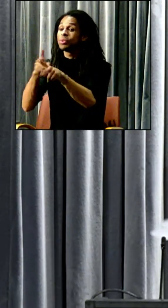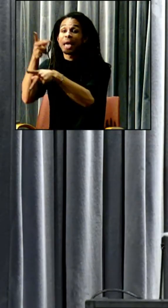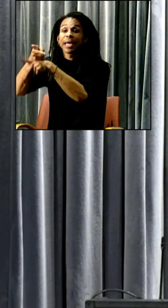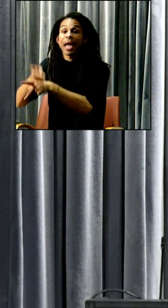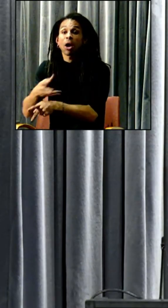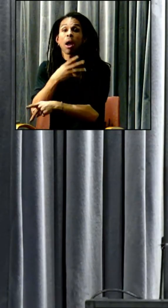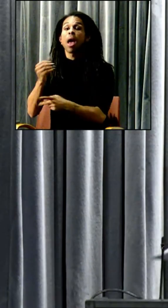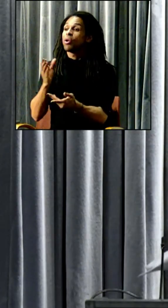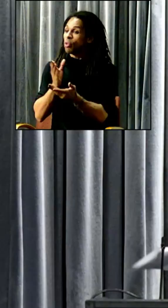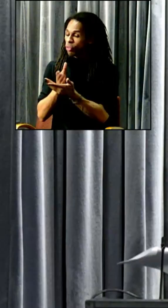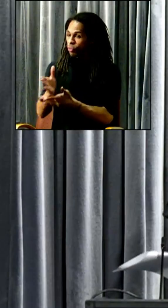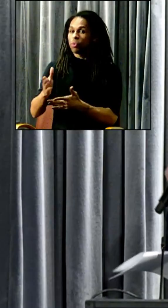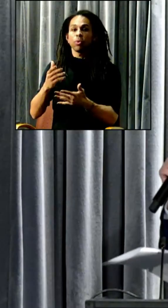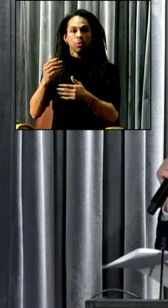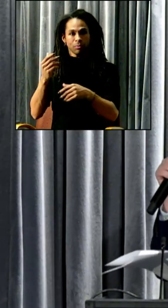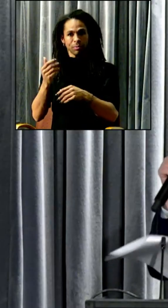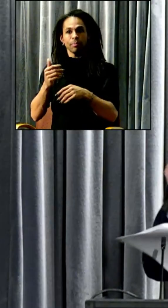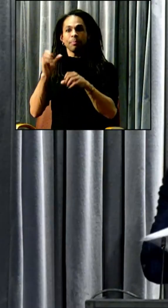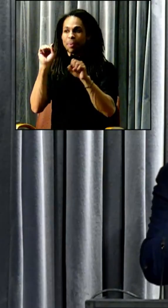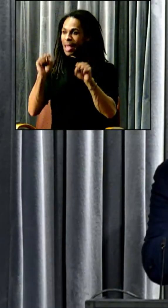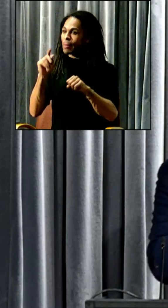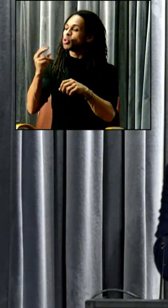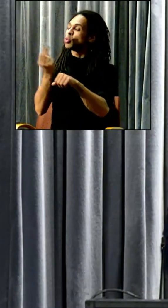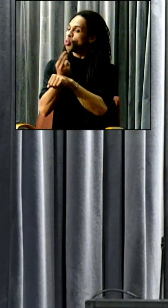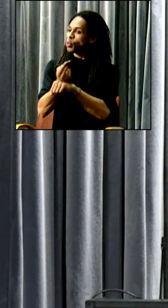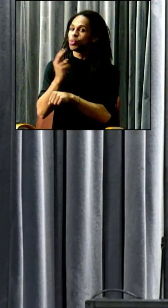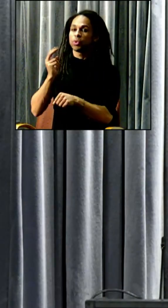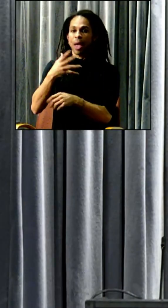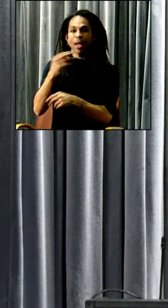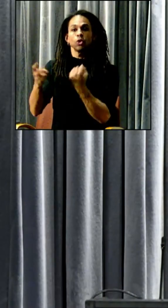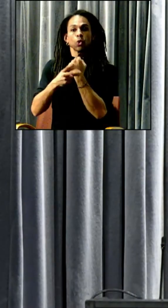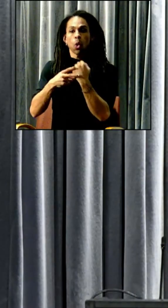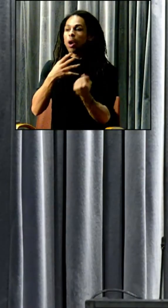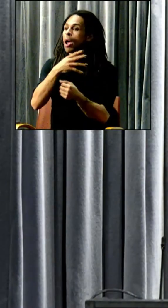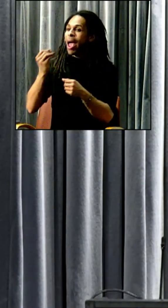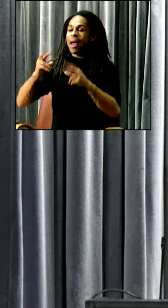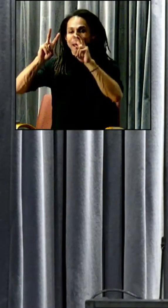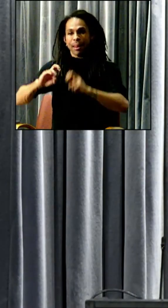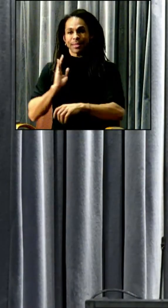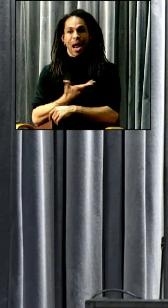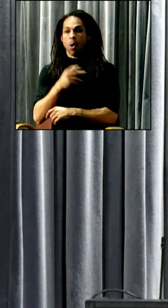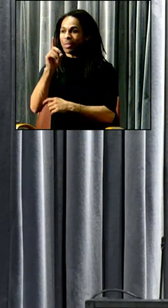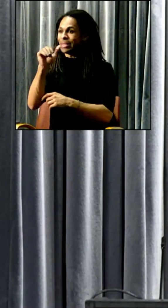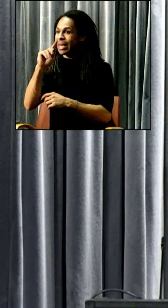So we really needed a technology that was both really durable, that with no docents and no